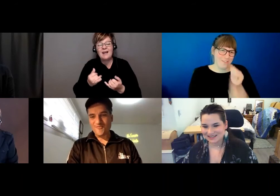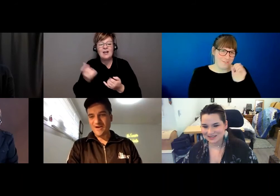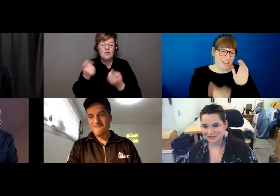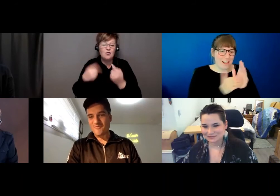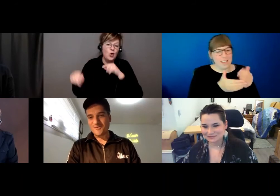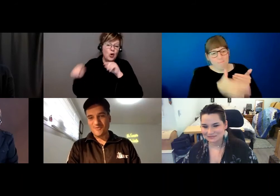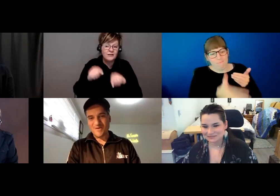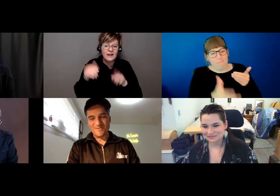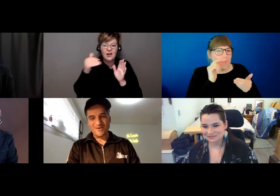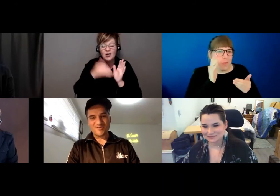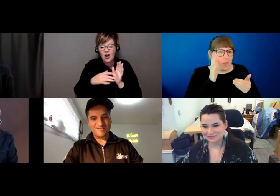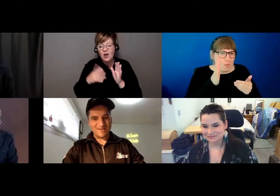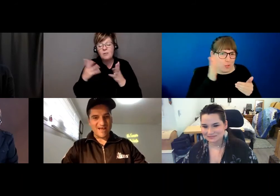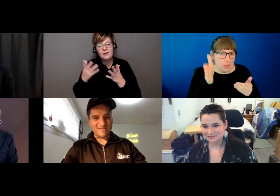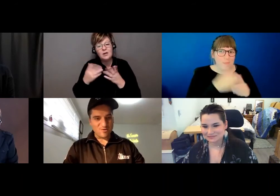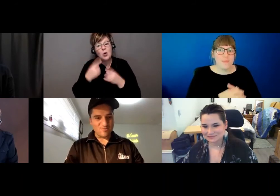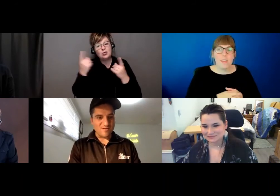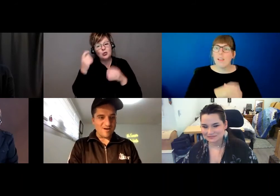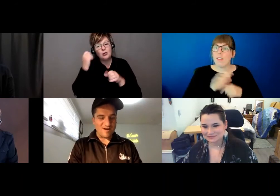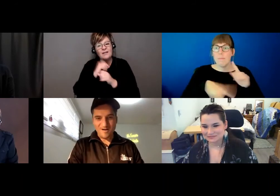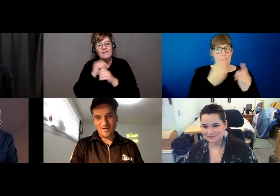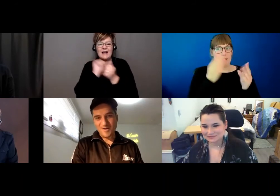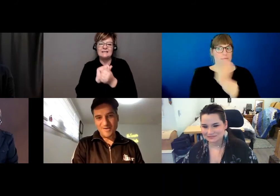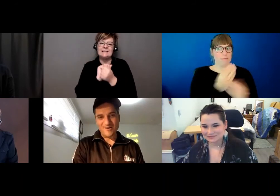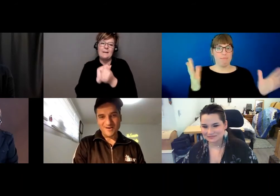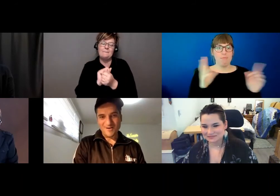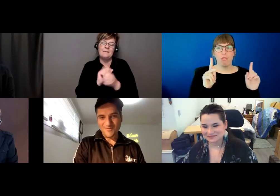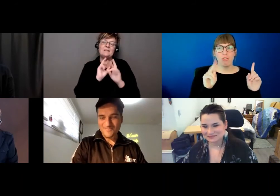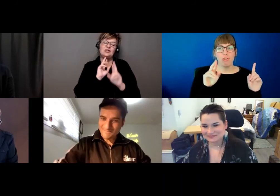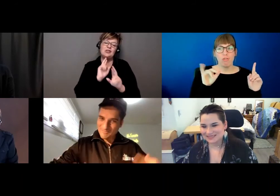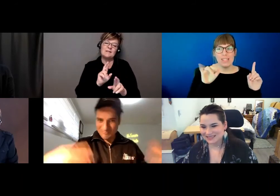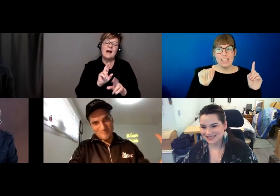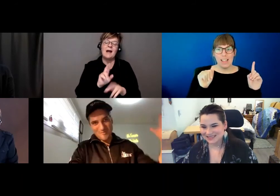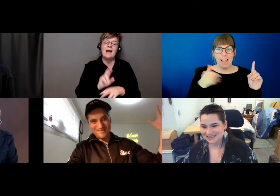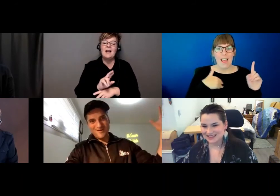FOR EVERYONE TO REMEMBER, KRISTINA HAS A NEW SONG COMING OUT IN A COUPLE MONTHS CALLED